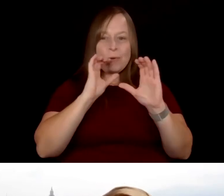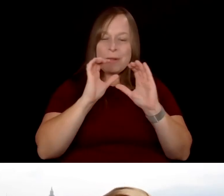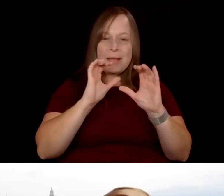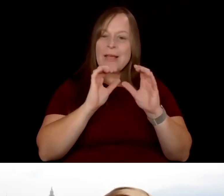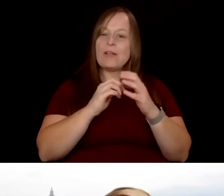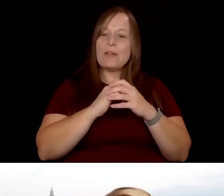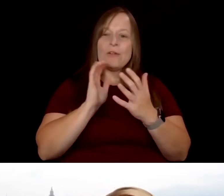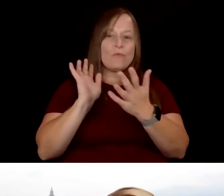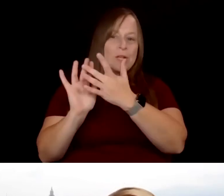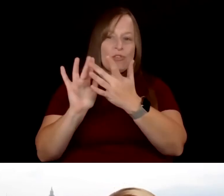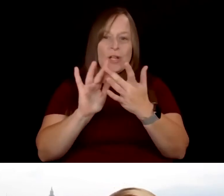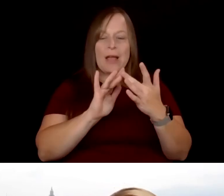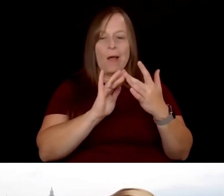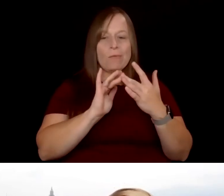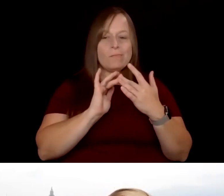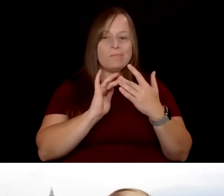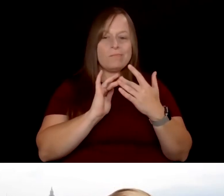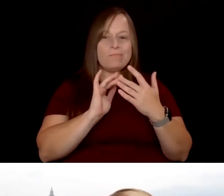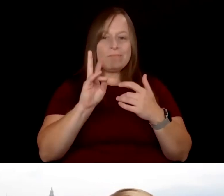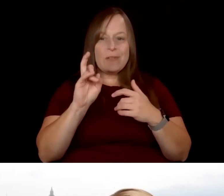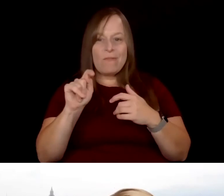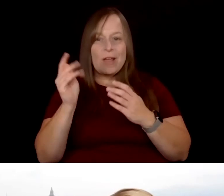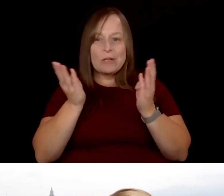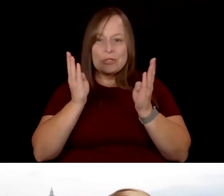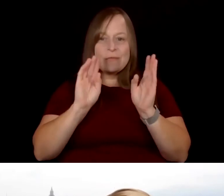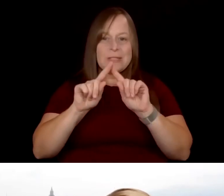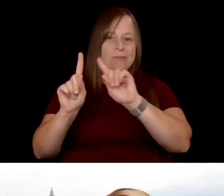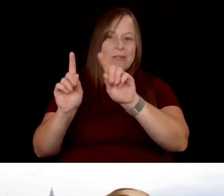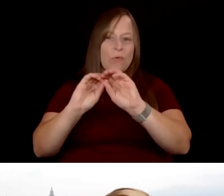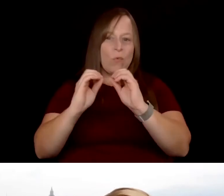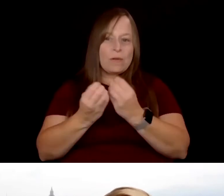reaching out to veteran service organizations